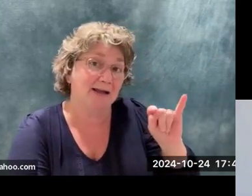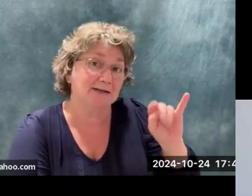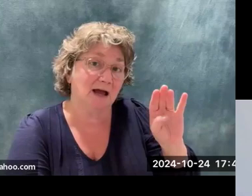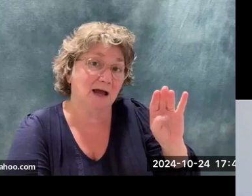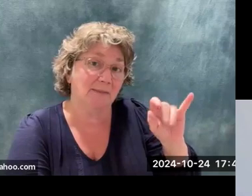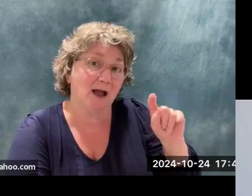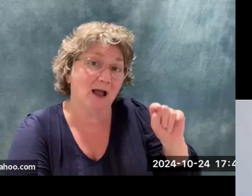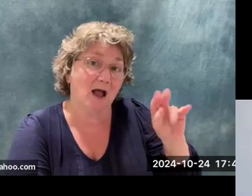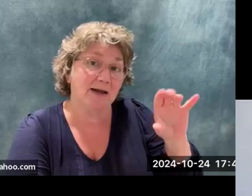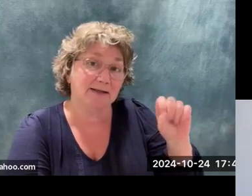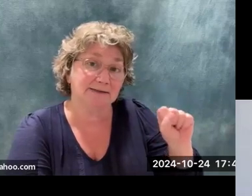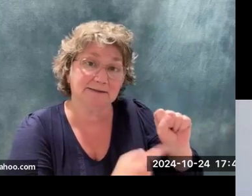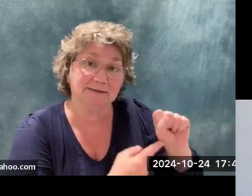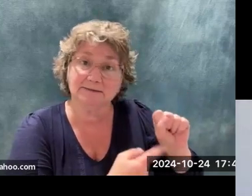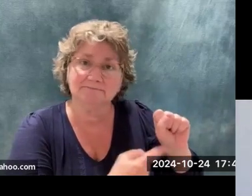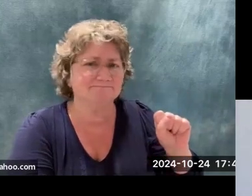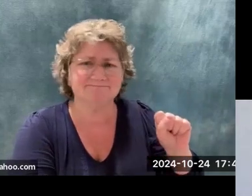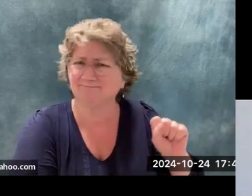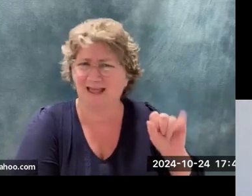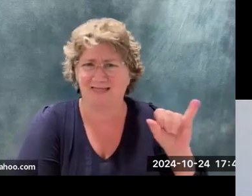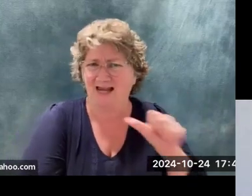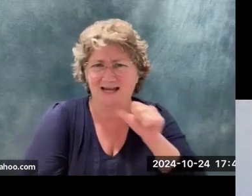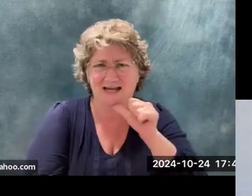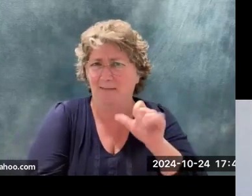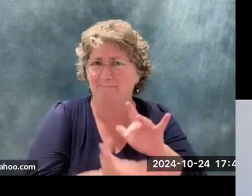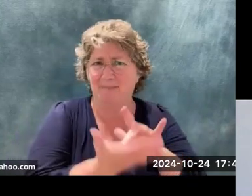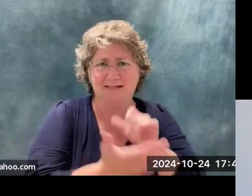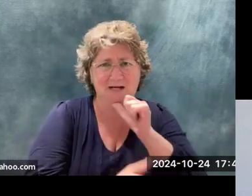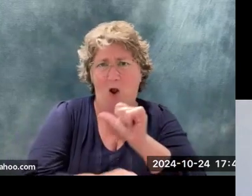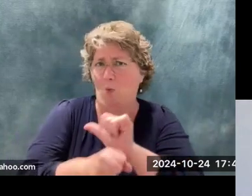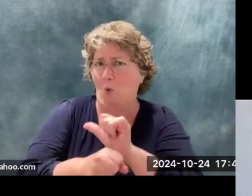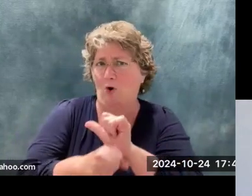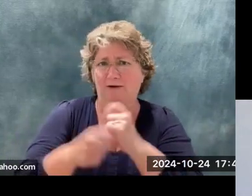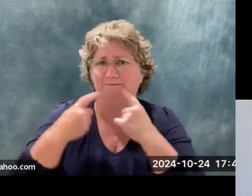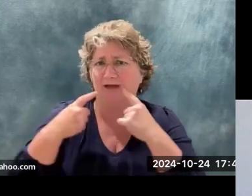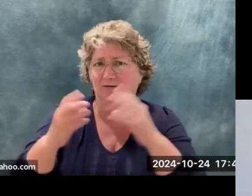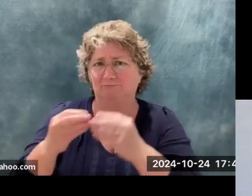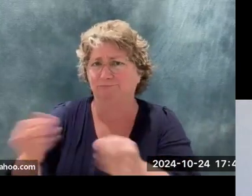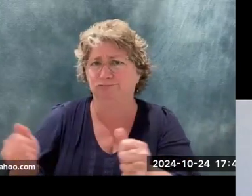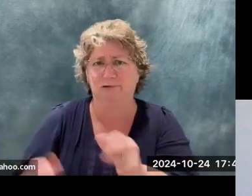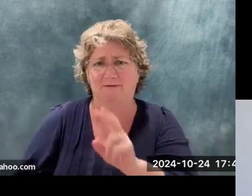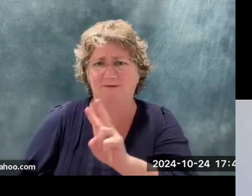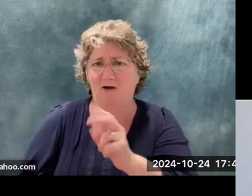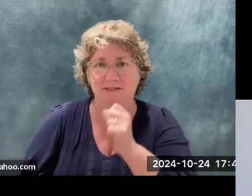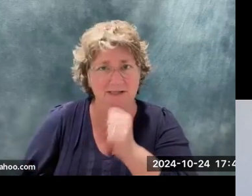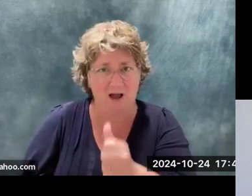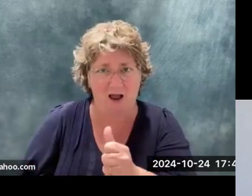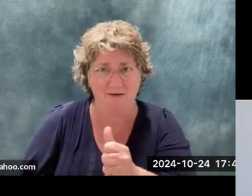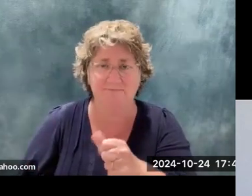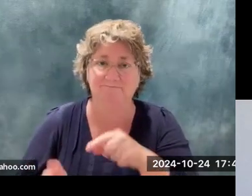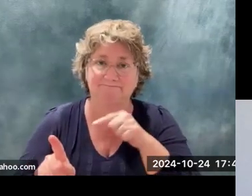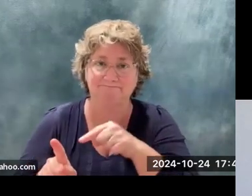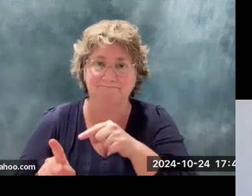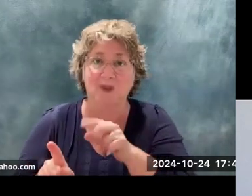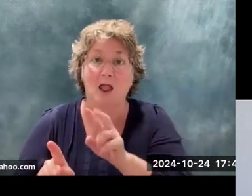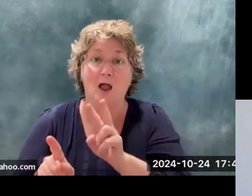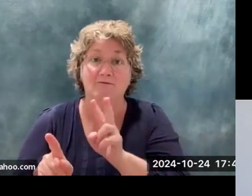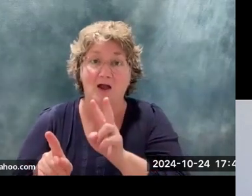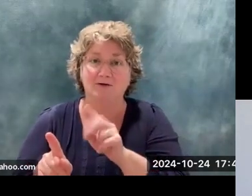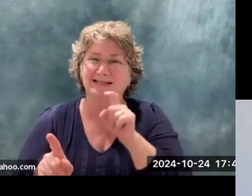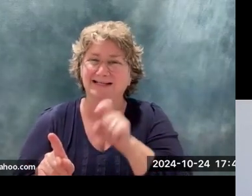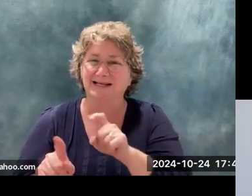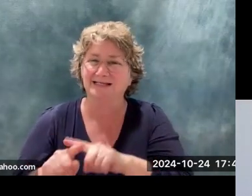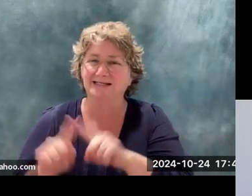have very special drugs, antiviral drugs or monoclonal antibodies to treat viruses,